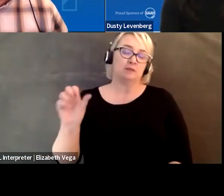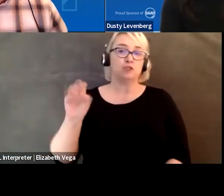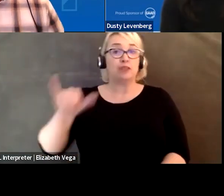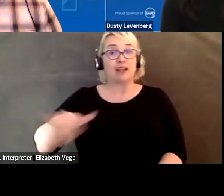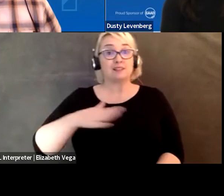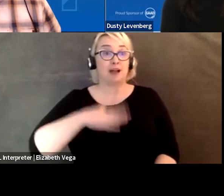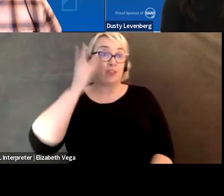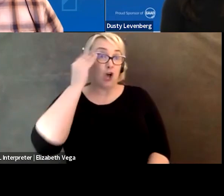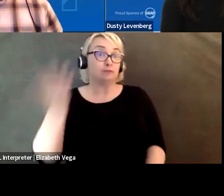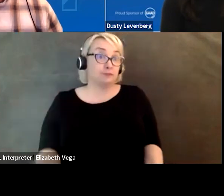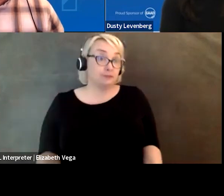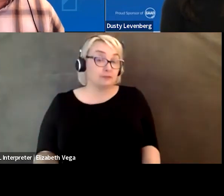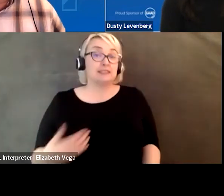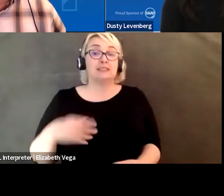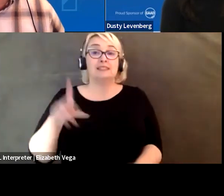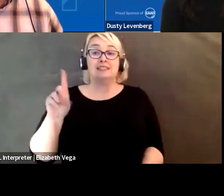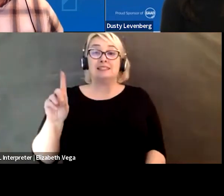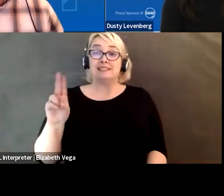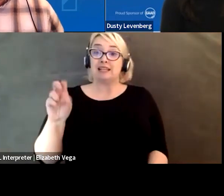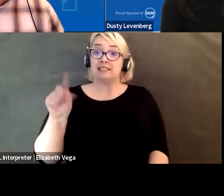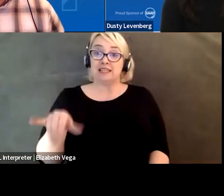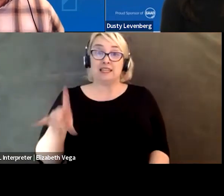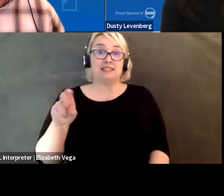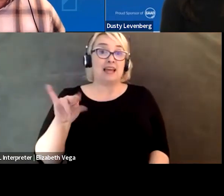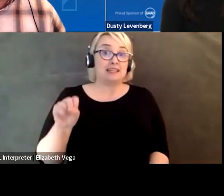If Dusty, Dennis, Meryl, you want to add to it, go for it.